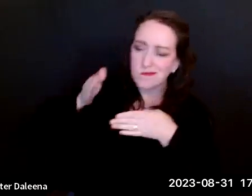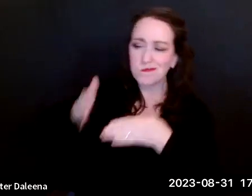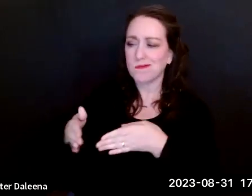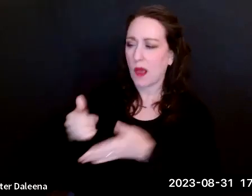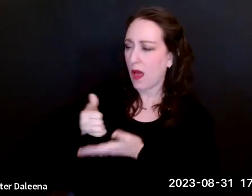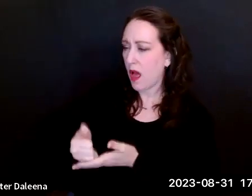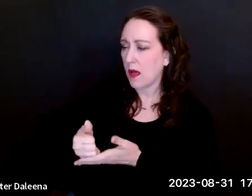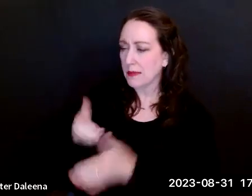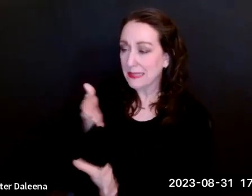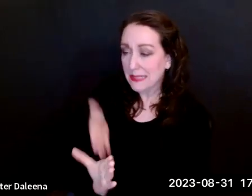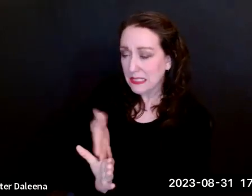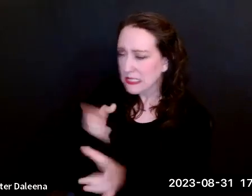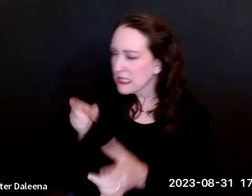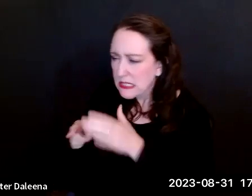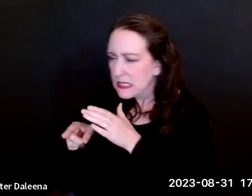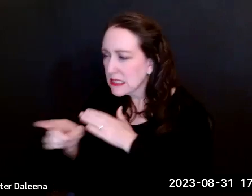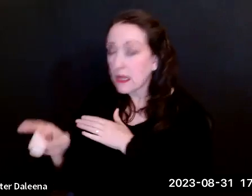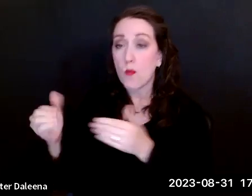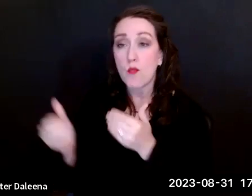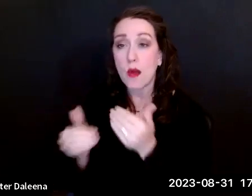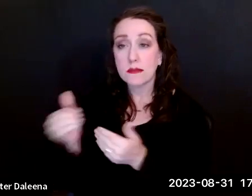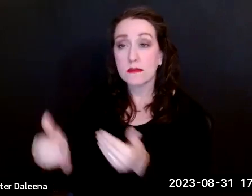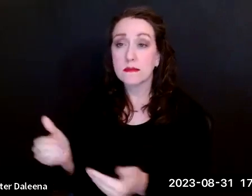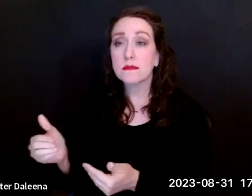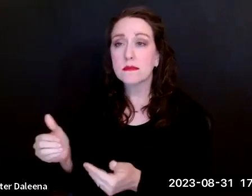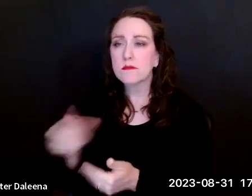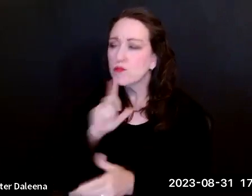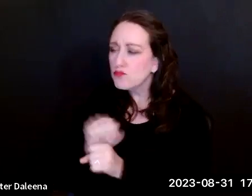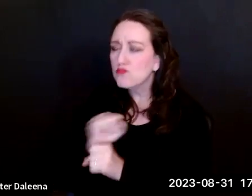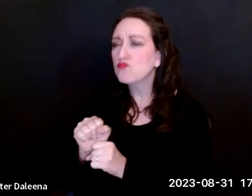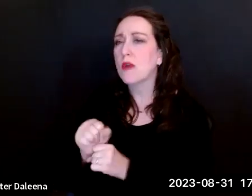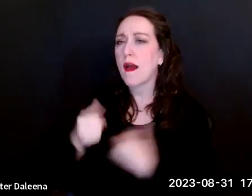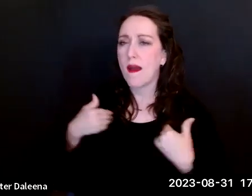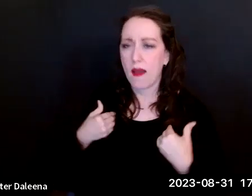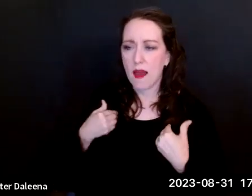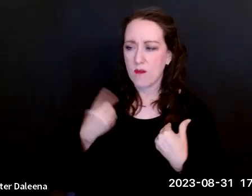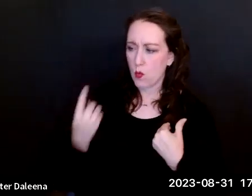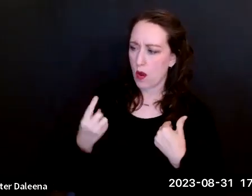psychologists to navigate our process making sure that they have a single point of contact or a